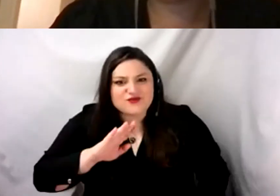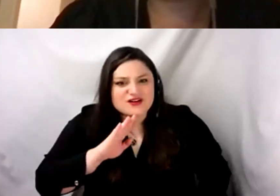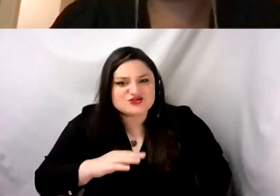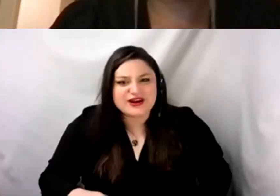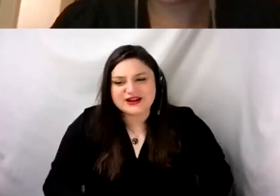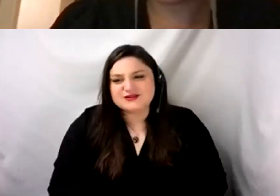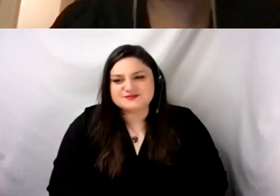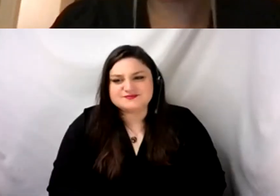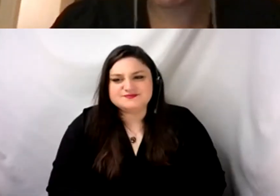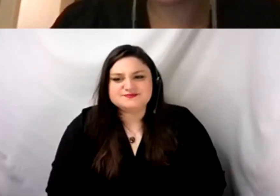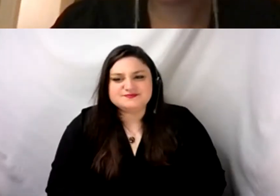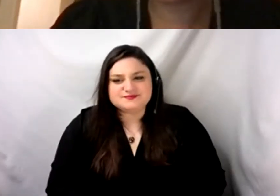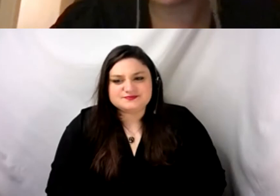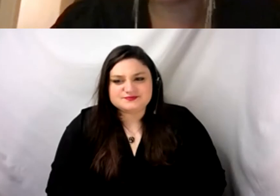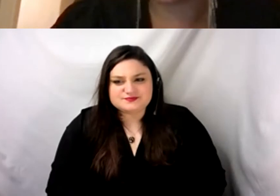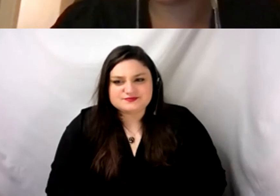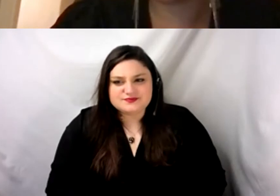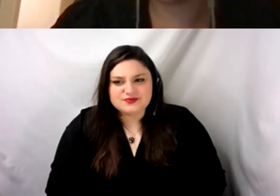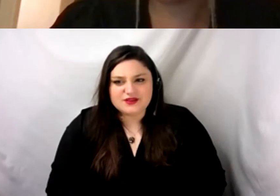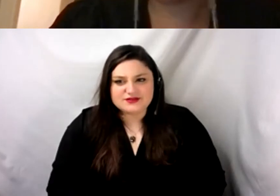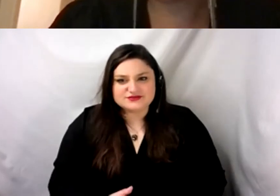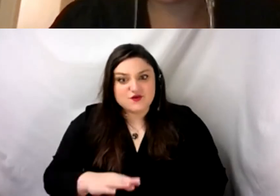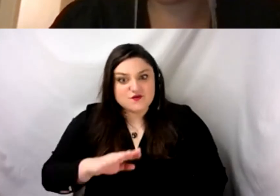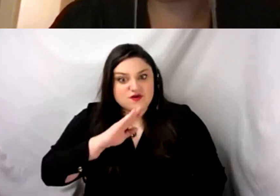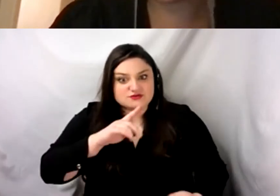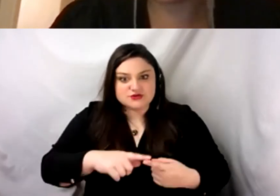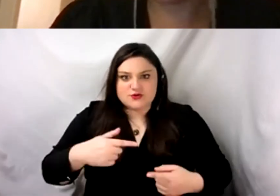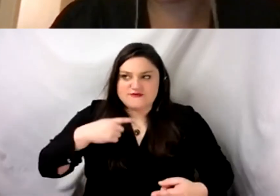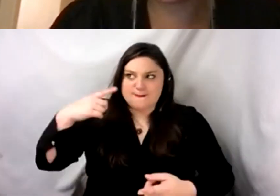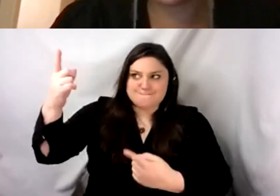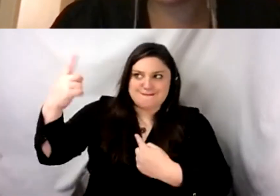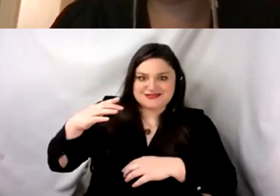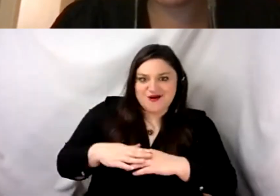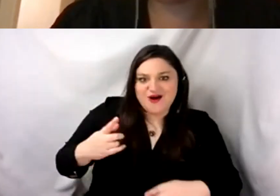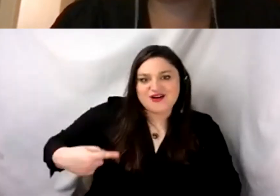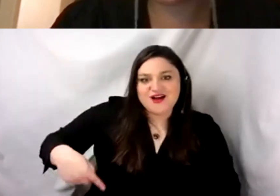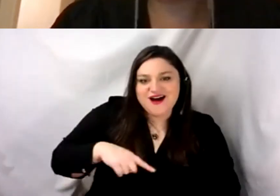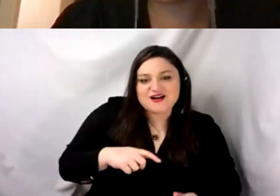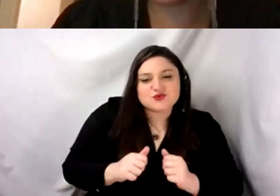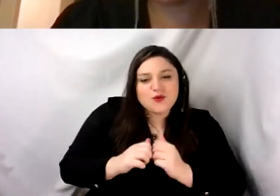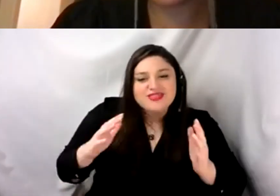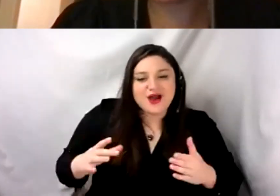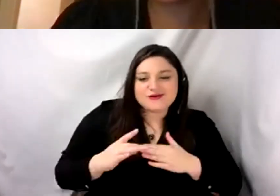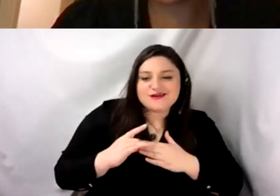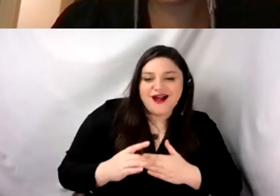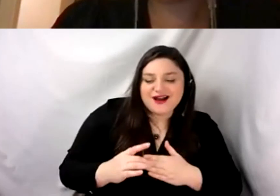much guidance on how to read vaccination status. And of course there is the issue